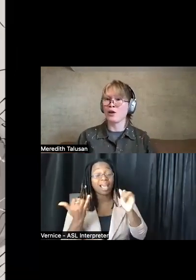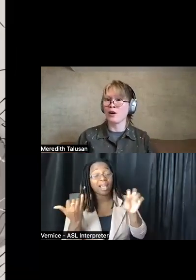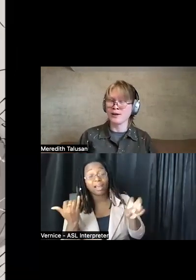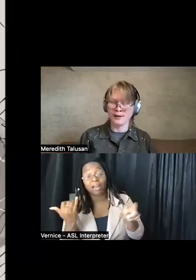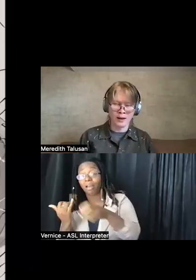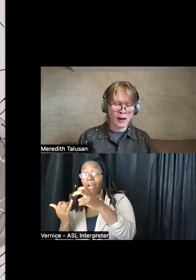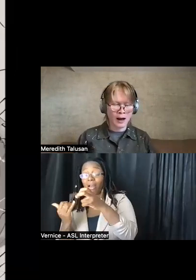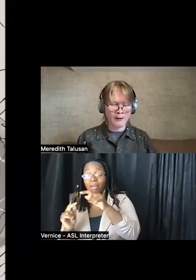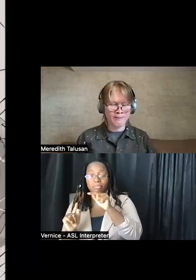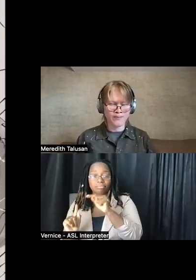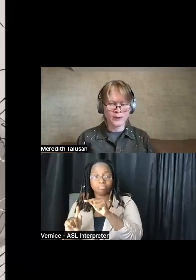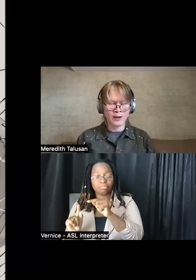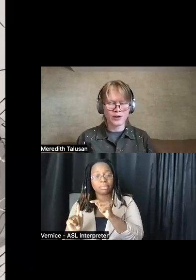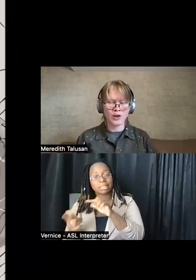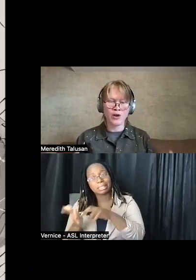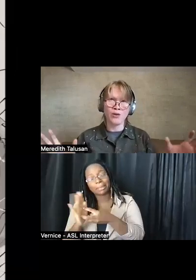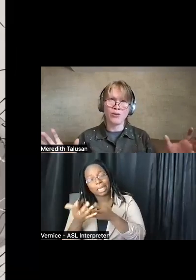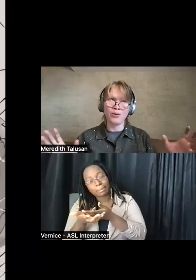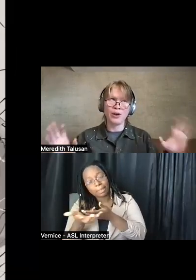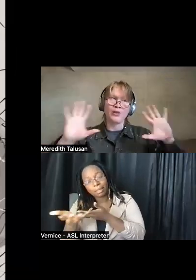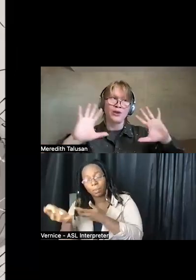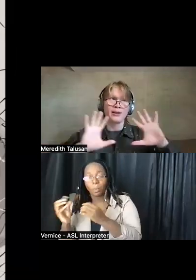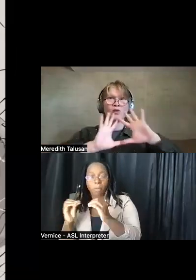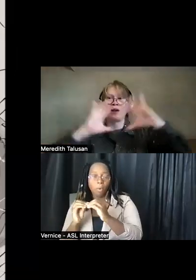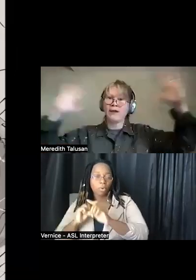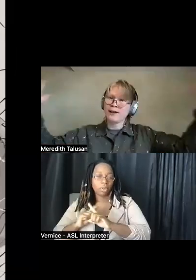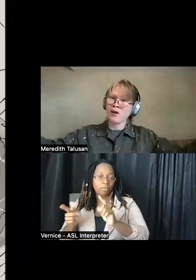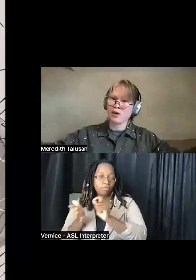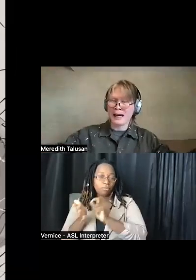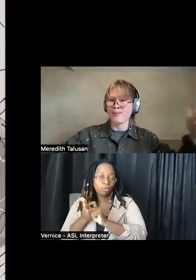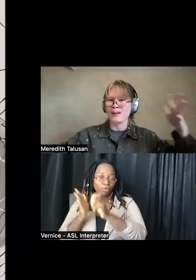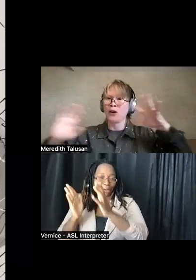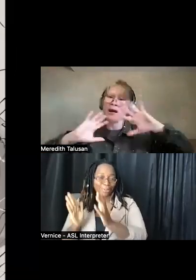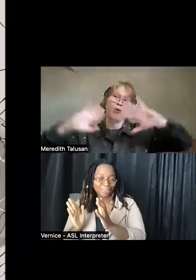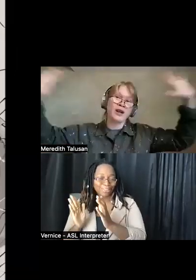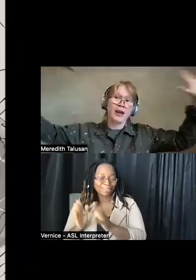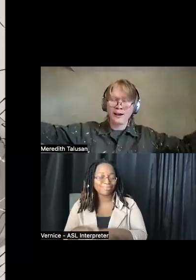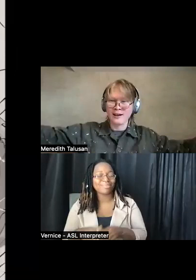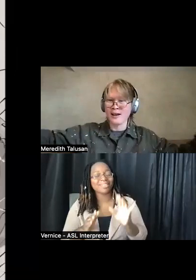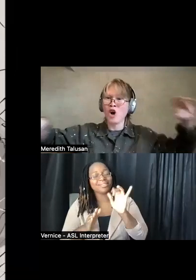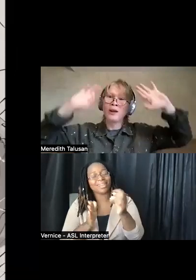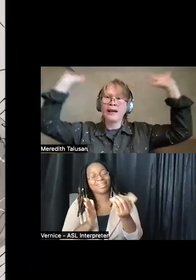networking which I think really serves us as writers.